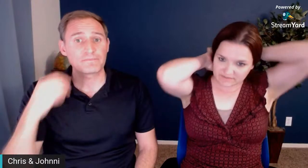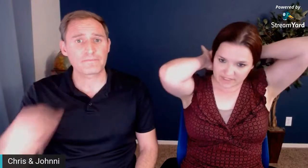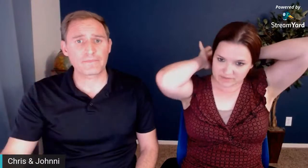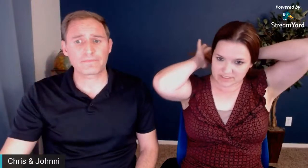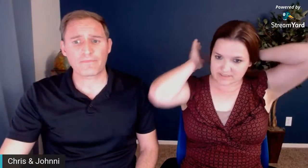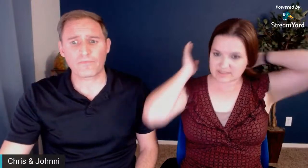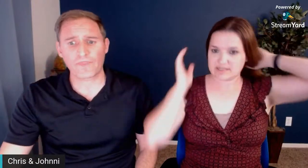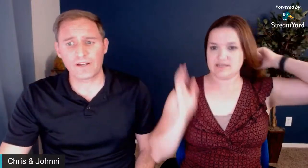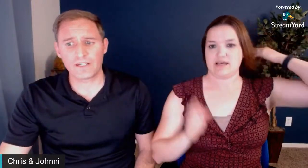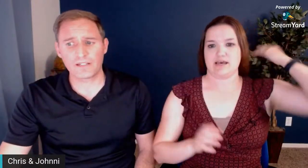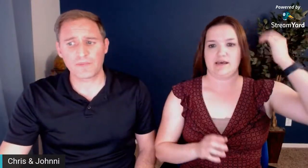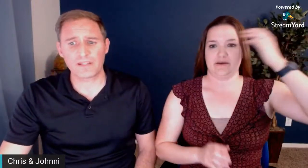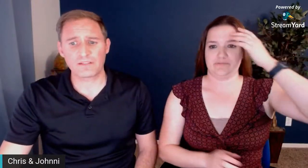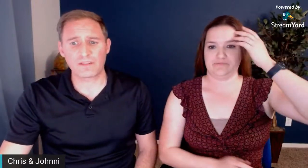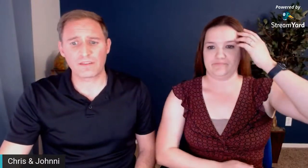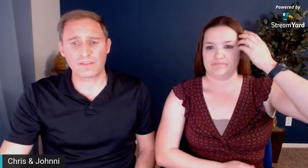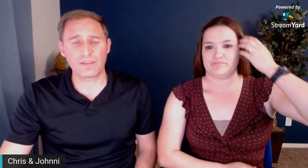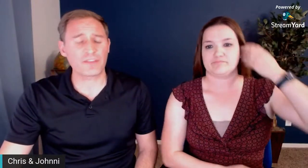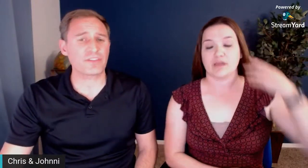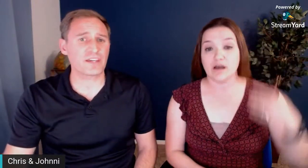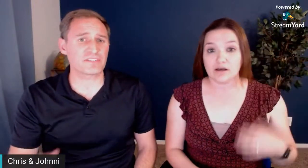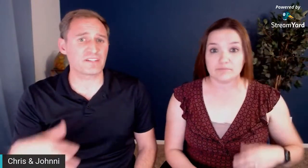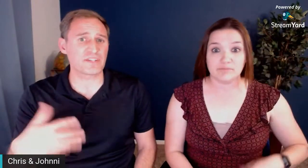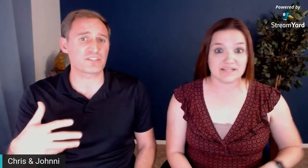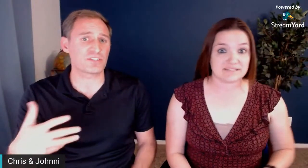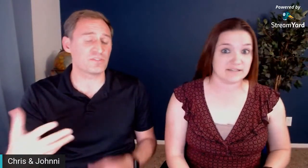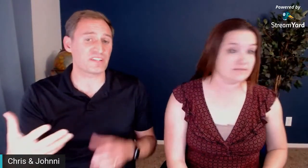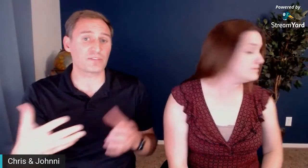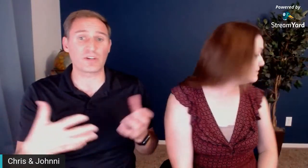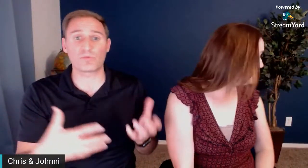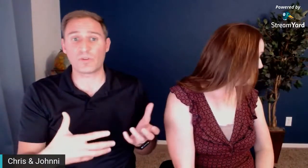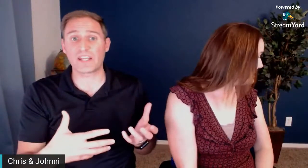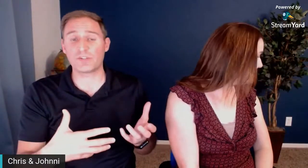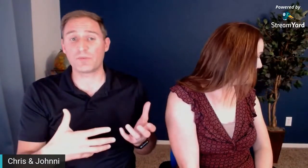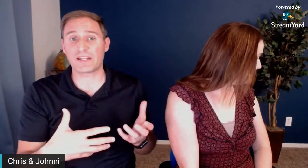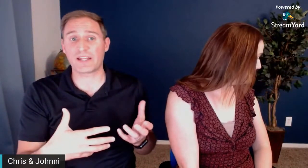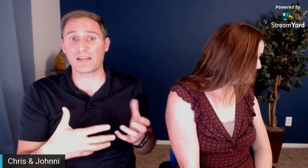languages uh and the other thing i was gonna mention too is like on one hand you might have